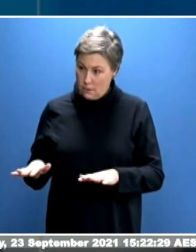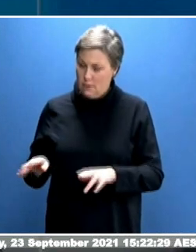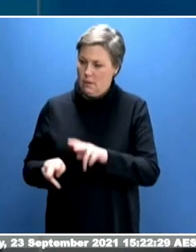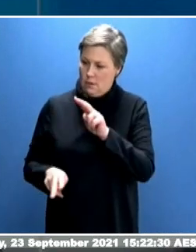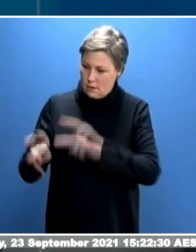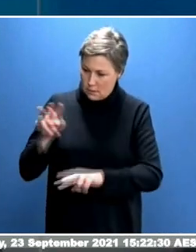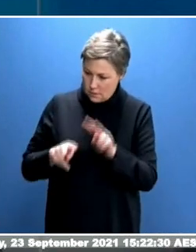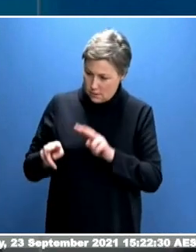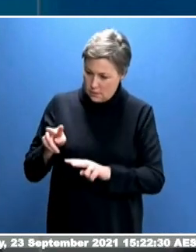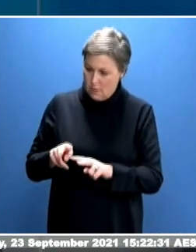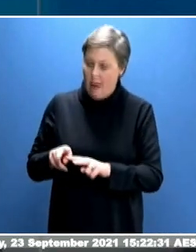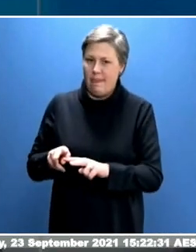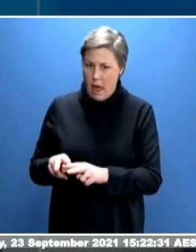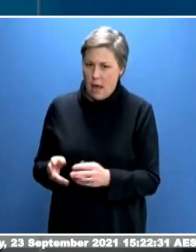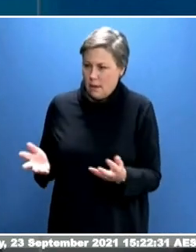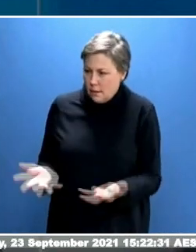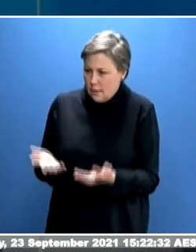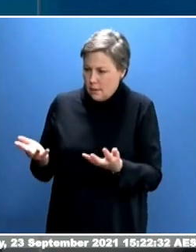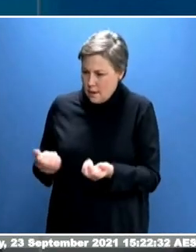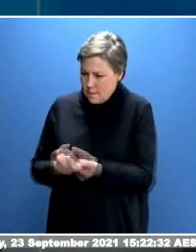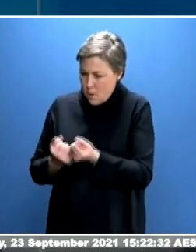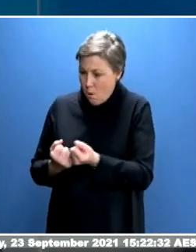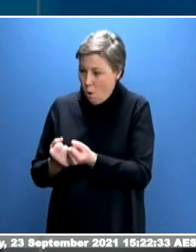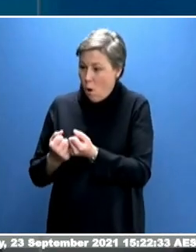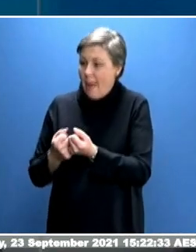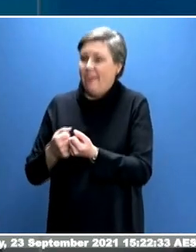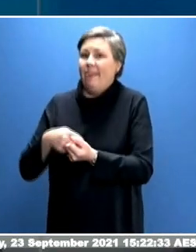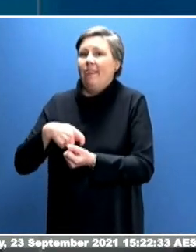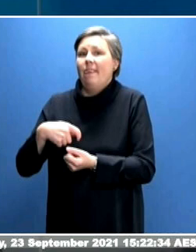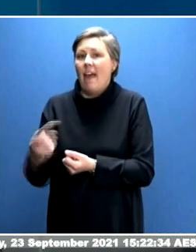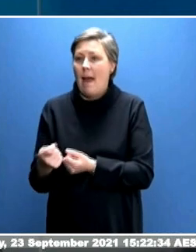transition plan, which really starts pretty much when you're in.